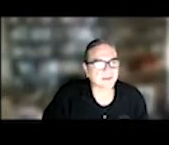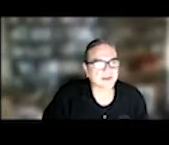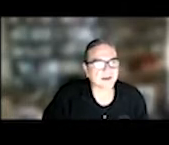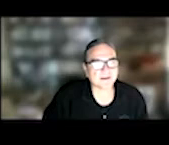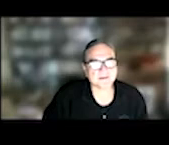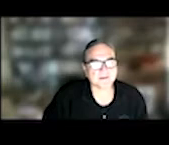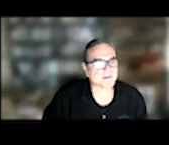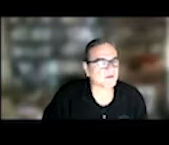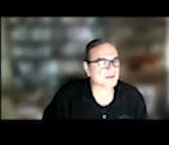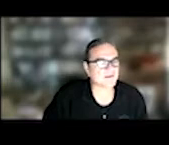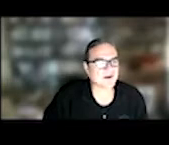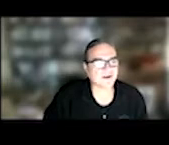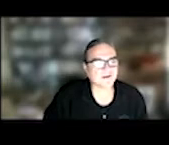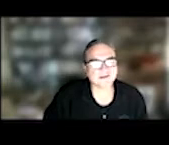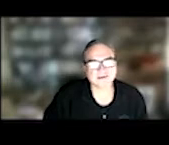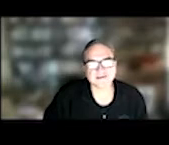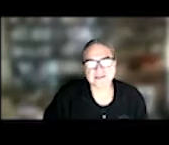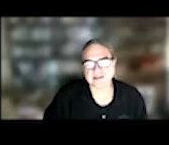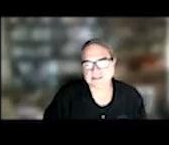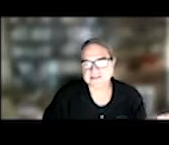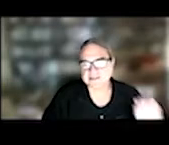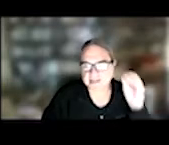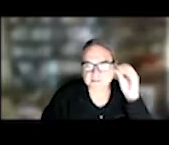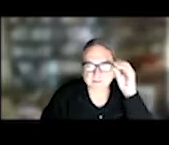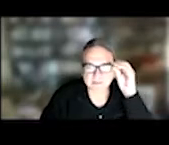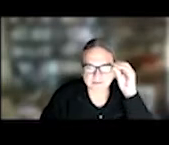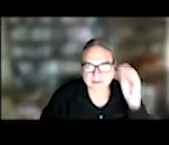would be there was a question regarding the slides and yes these slides will be made available.